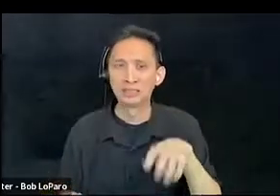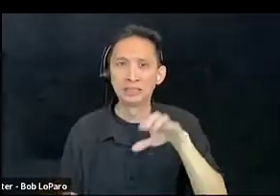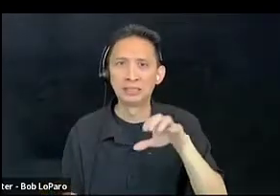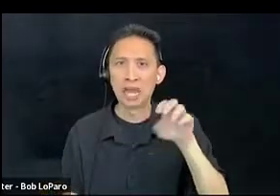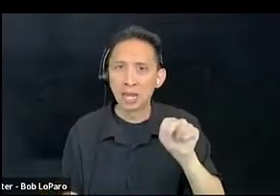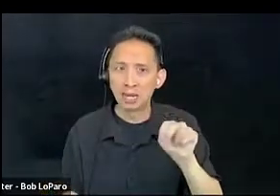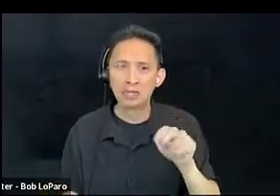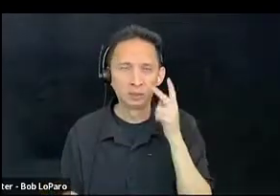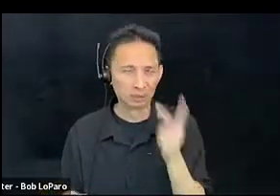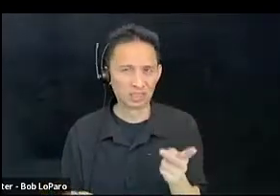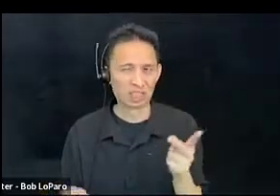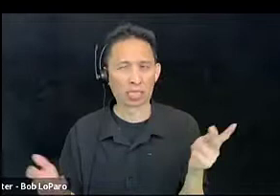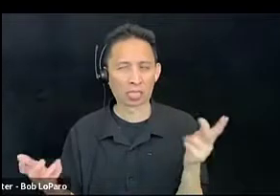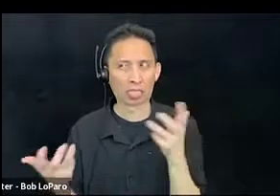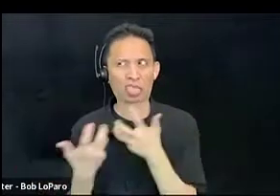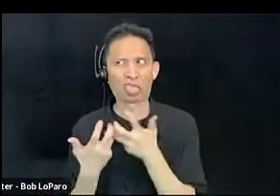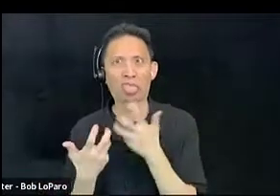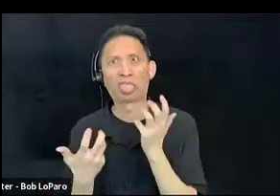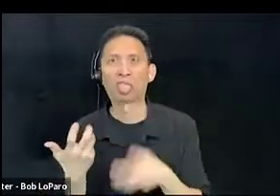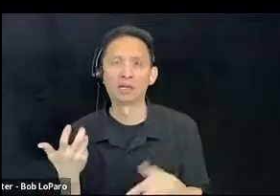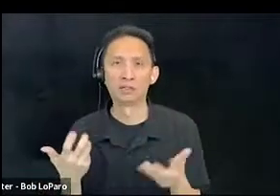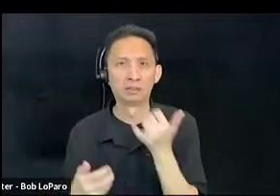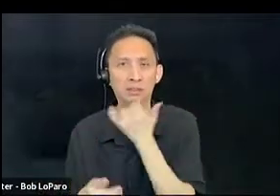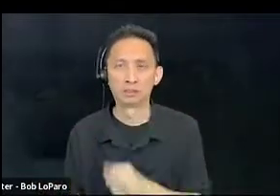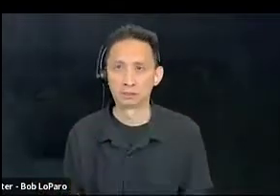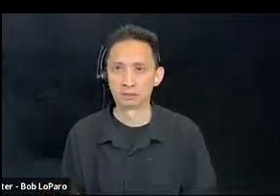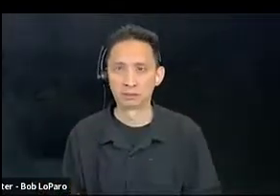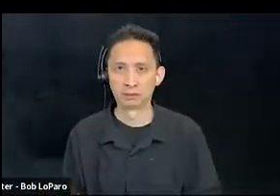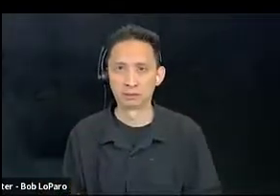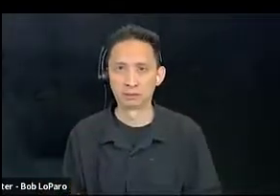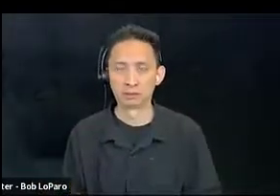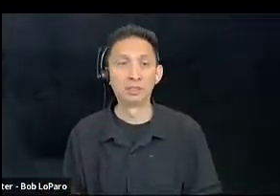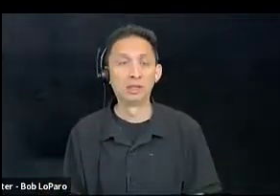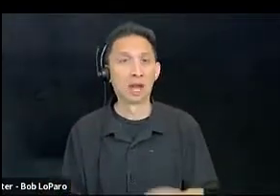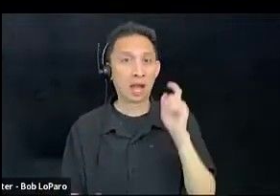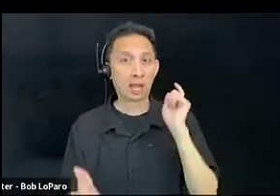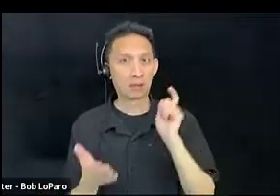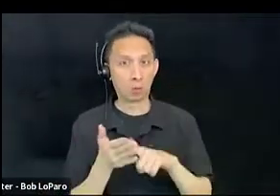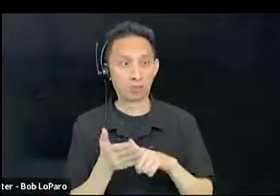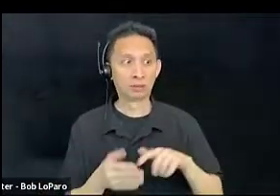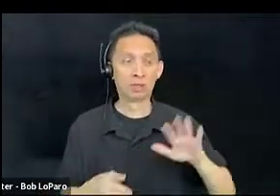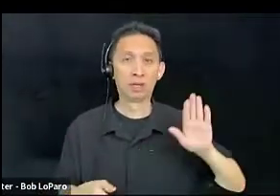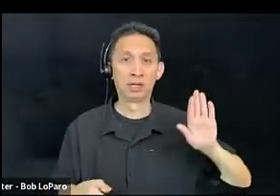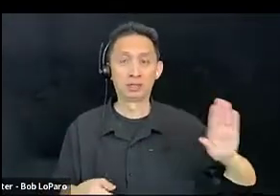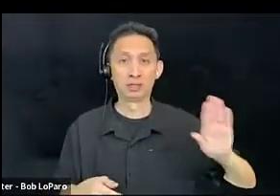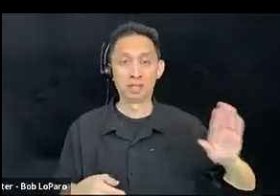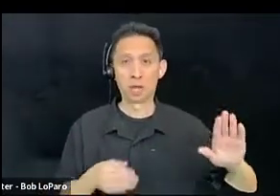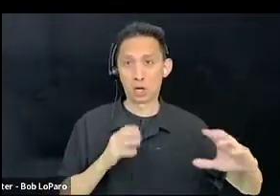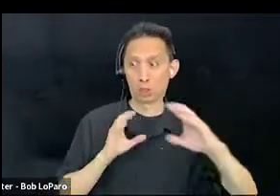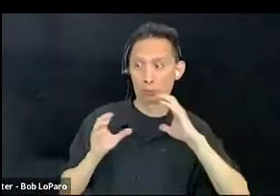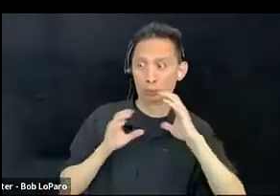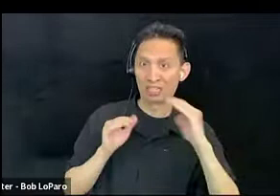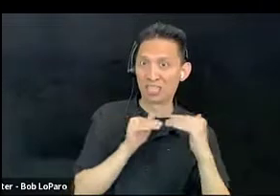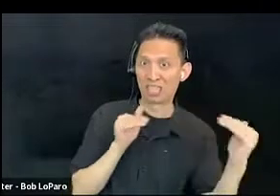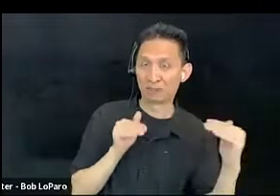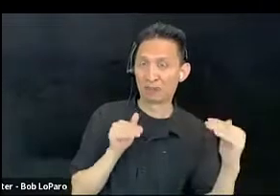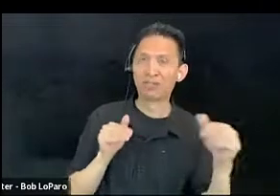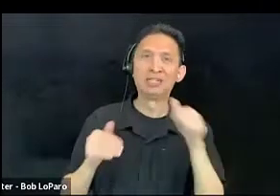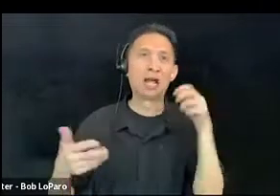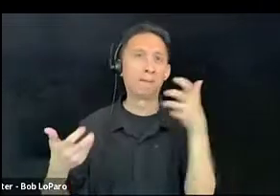The mismatches that I was identifying were between the communication level and the visual adaptation or the visual level.